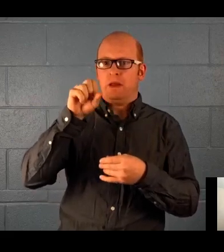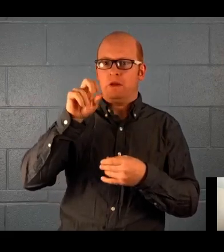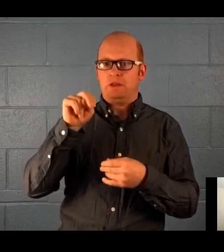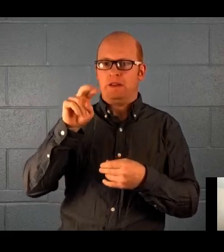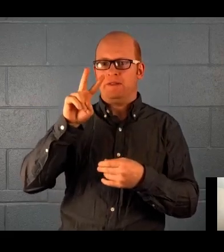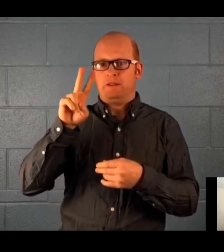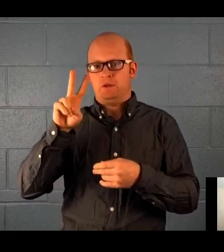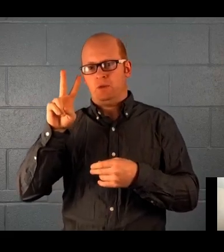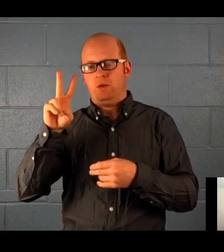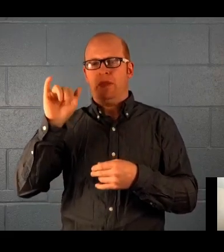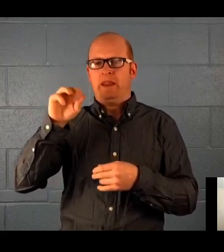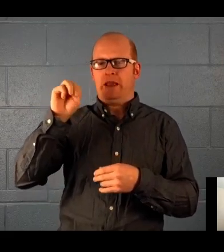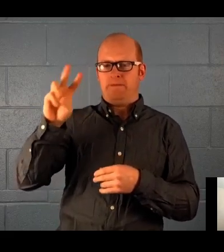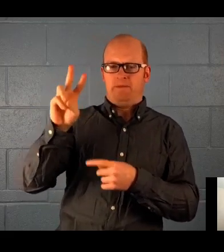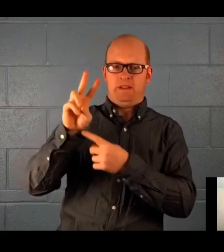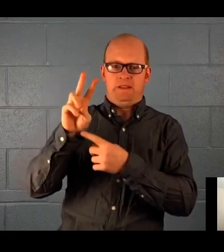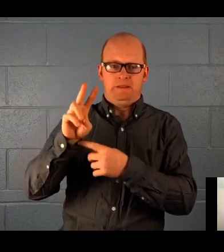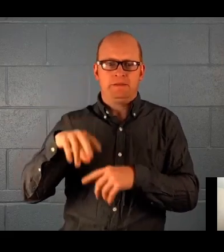And actually myosin VIIA mutations